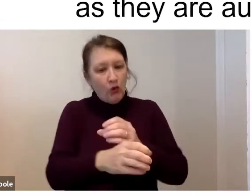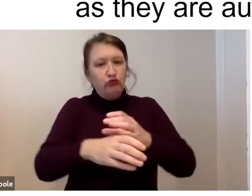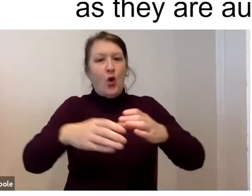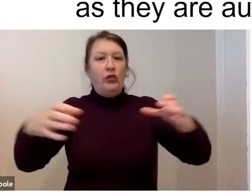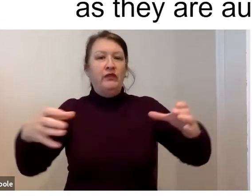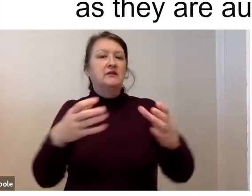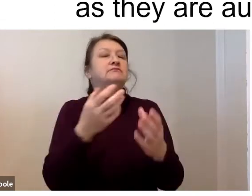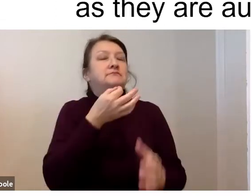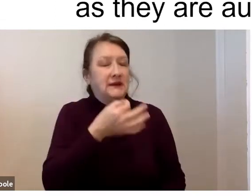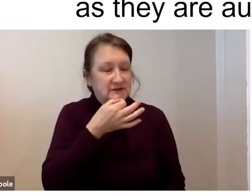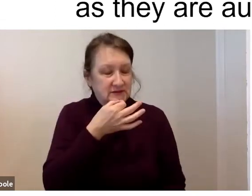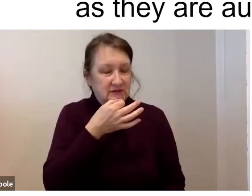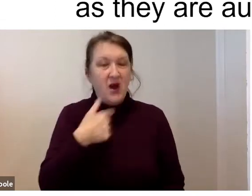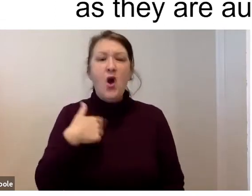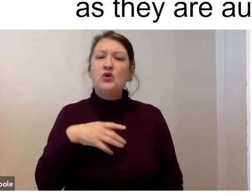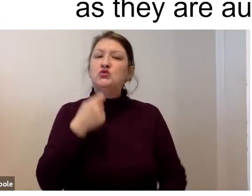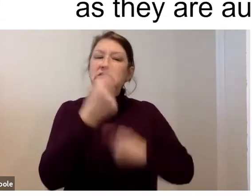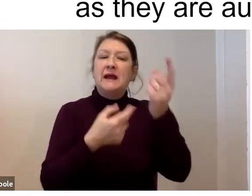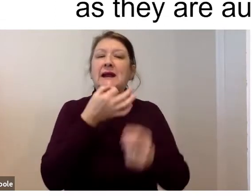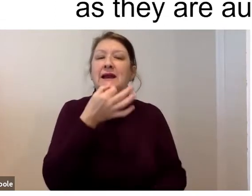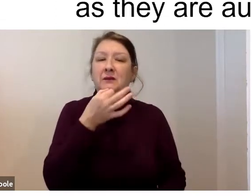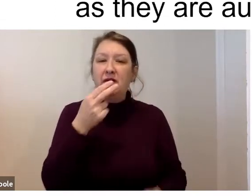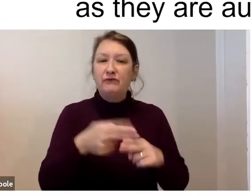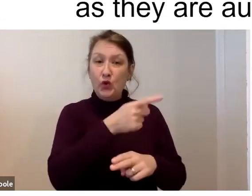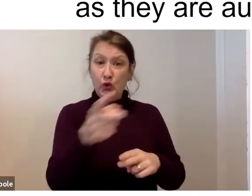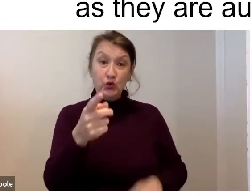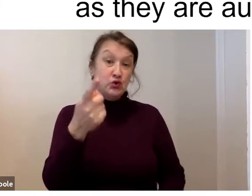I just wanted to touch on that briefly. It is something to keep an eye on.